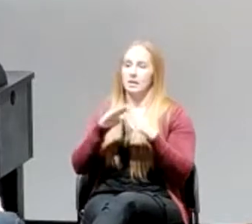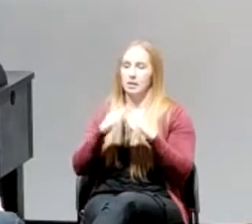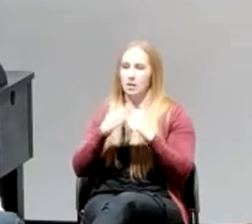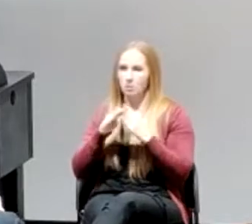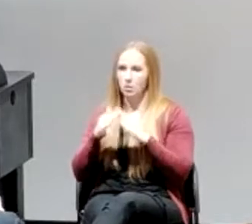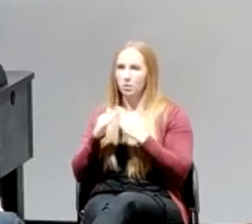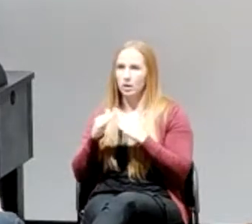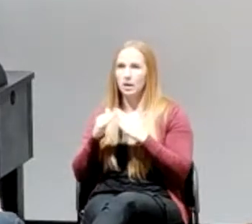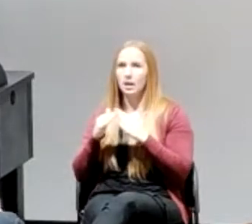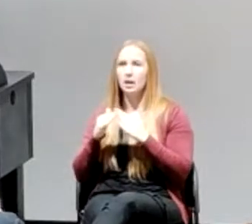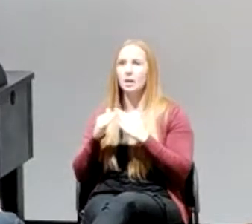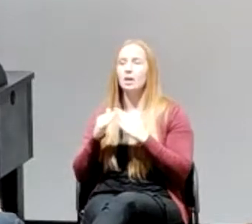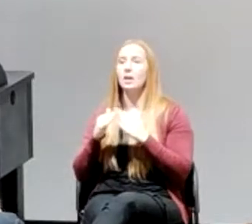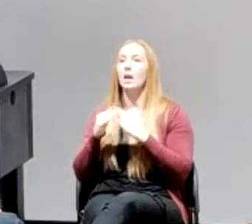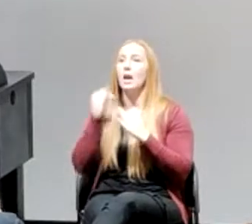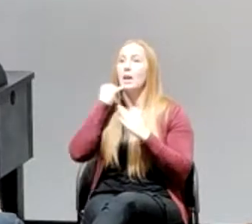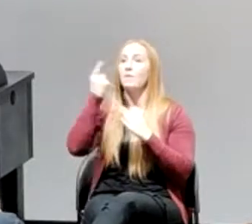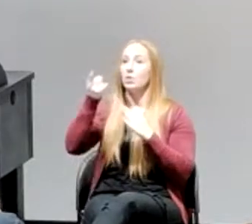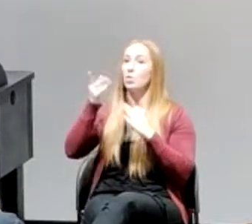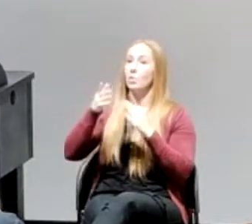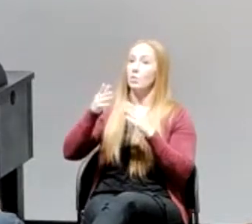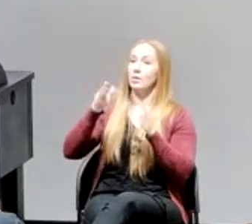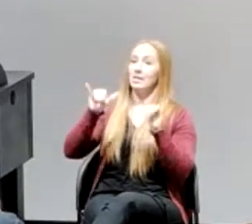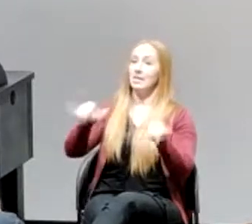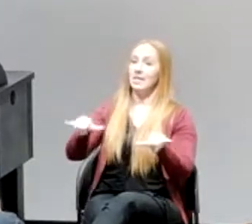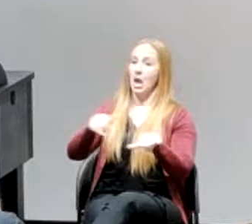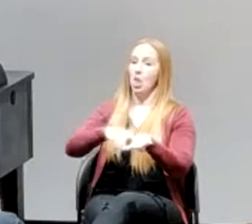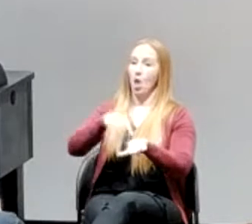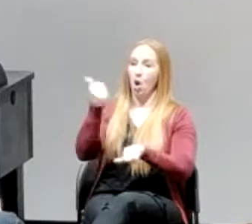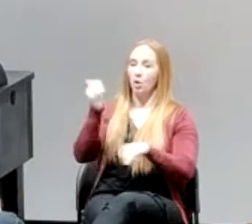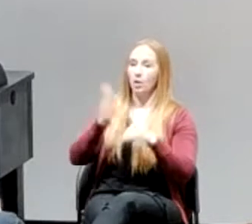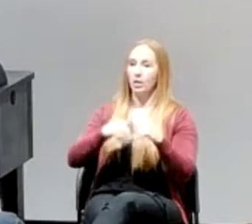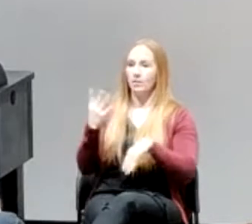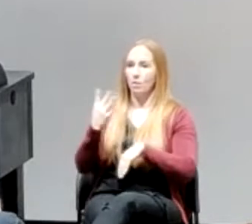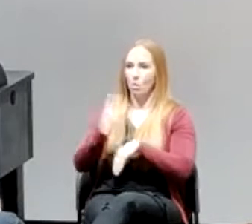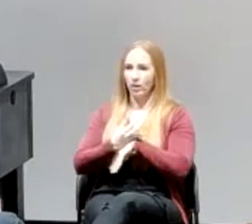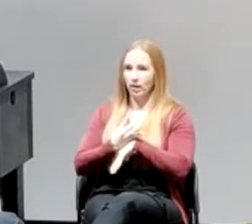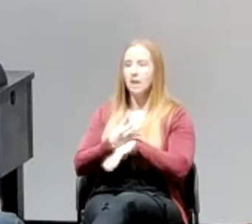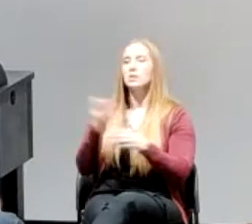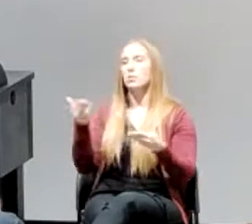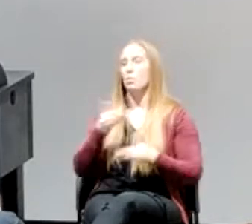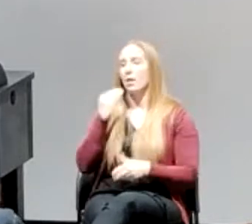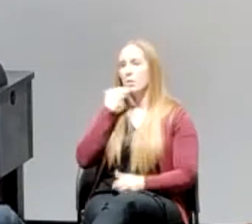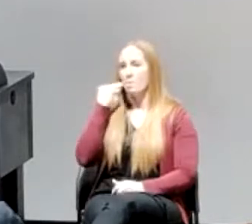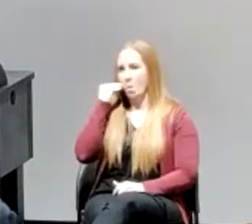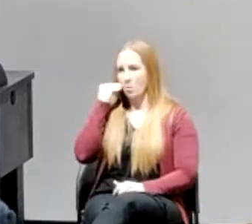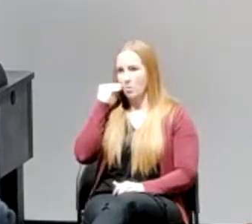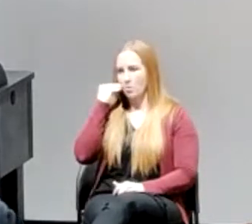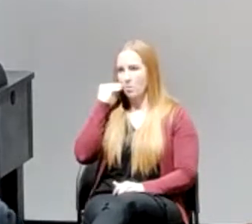and that's nuts. How many of you have been in the community for more than 3.7 days. Welcome home.